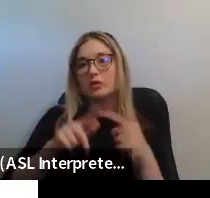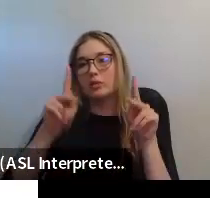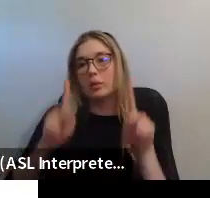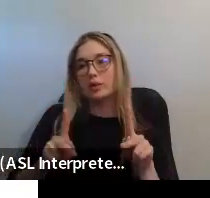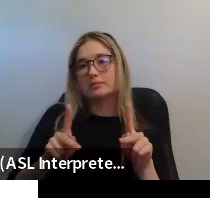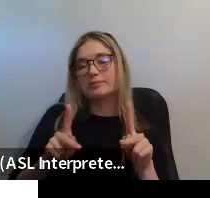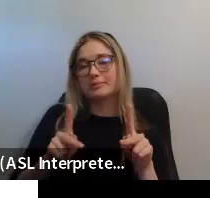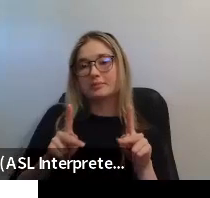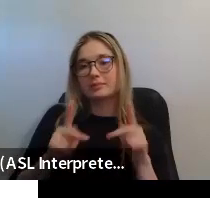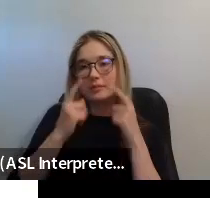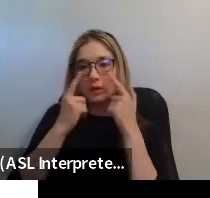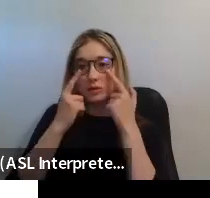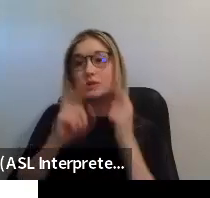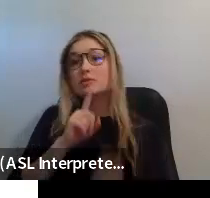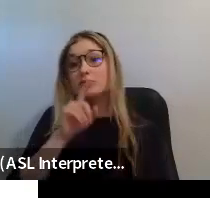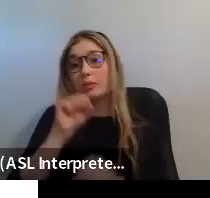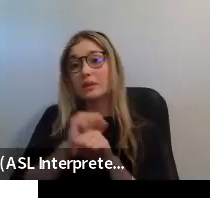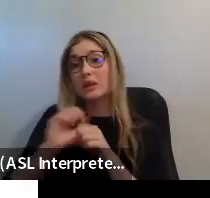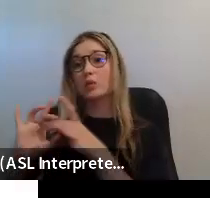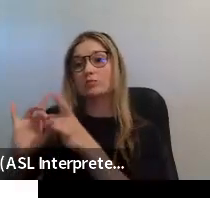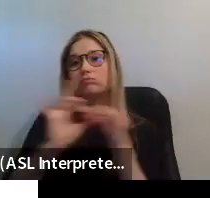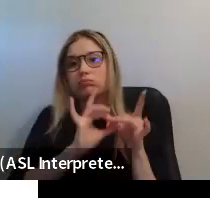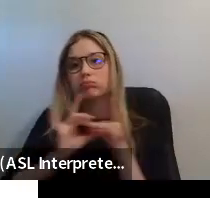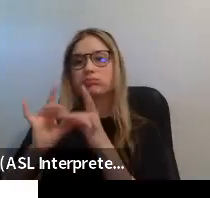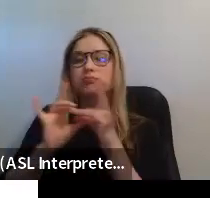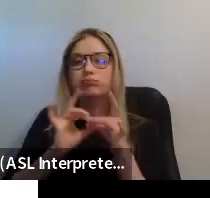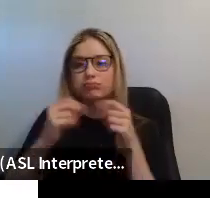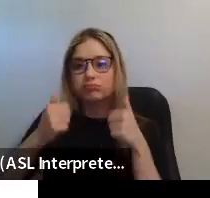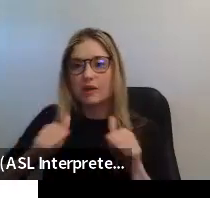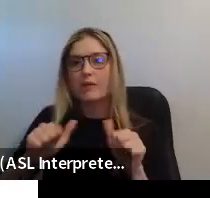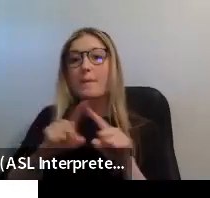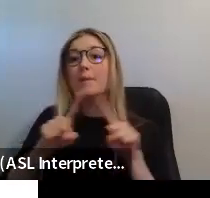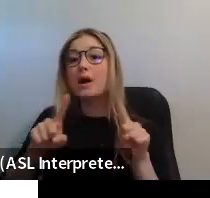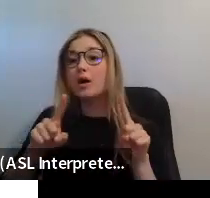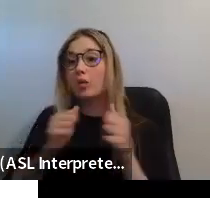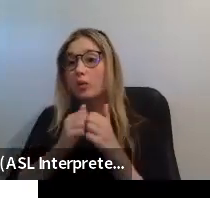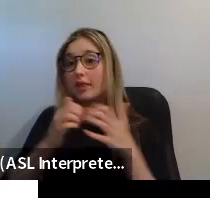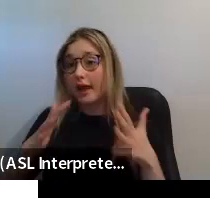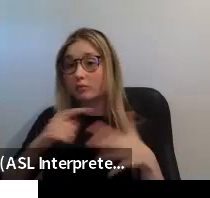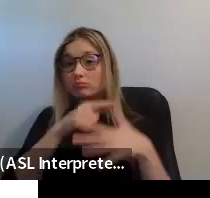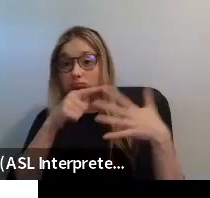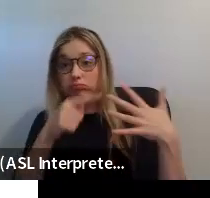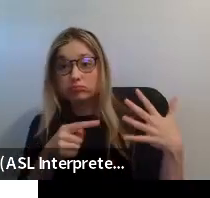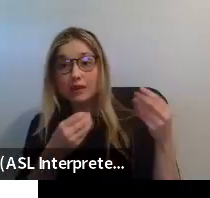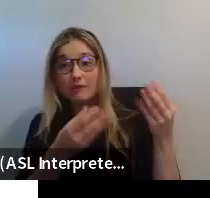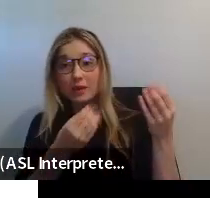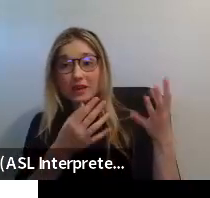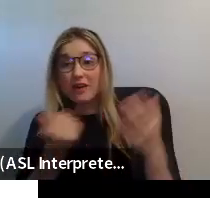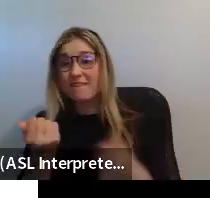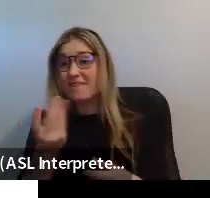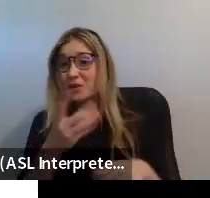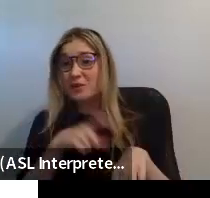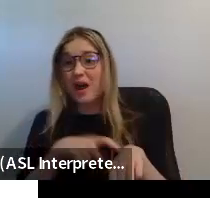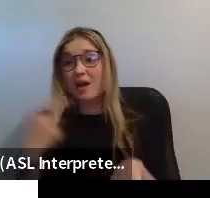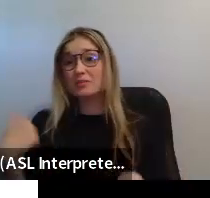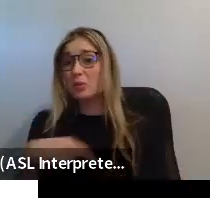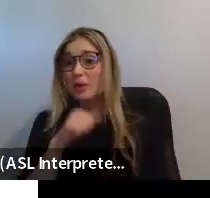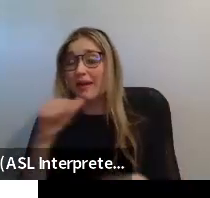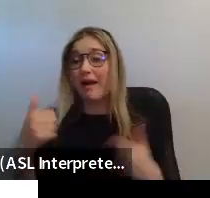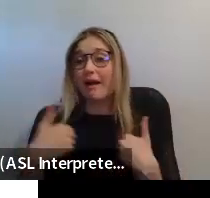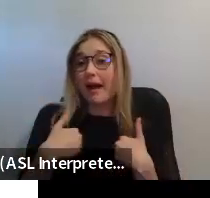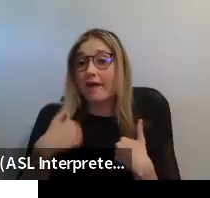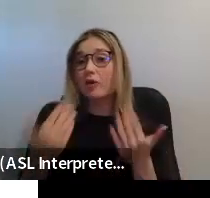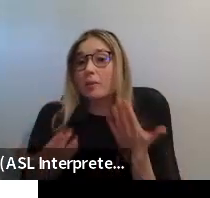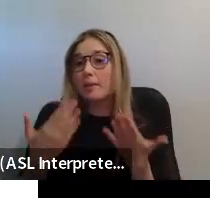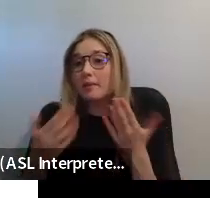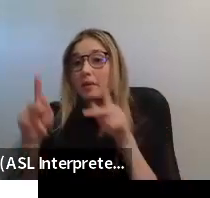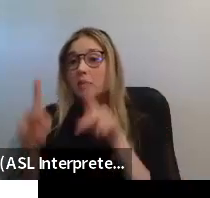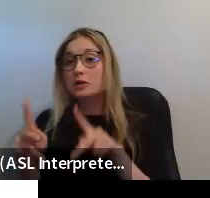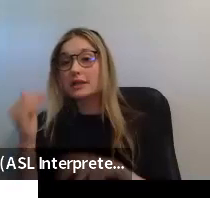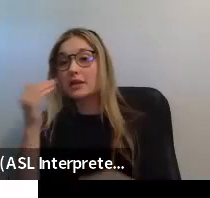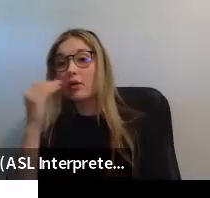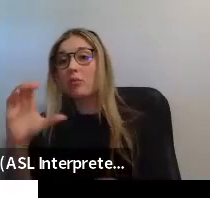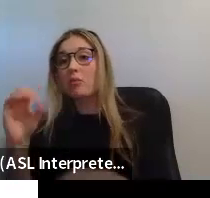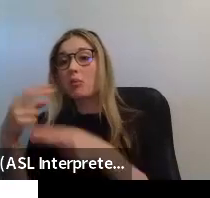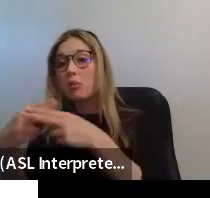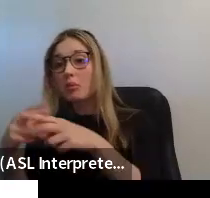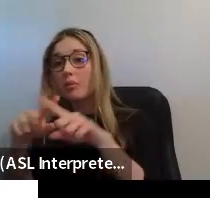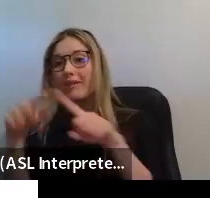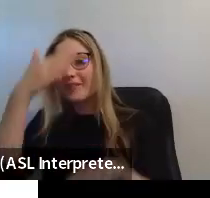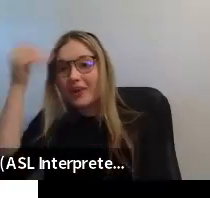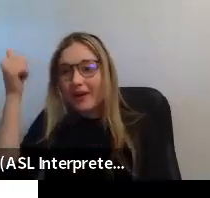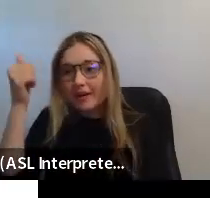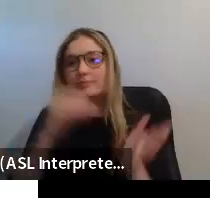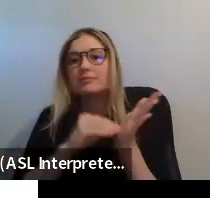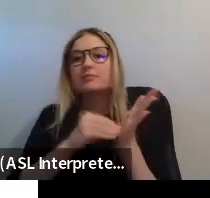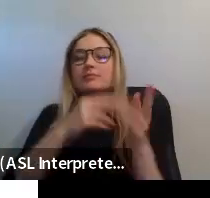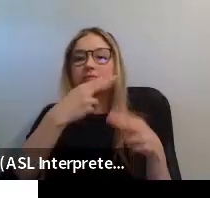It was a coordinated effort, but without those key details and and there was a couple of times where we didn't have it, or the person only knew they knew the facilities name, but they didn't know the doctor's name, and they knew the Dme.